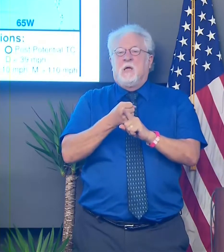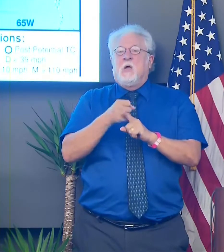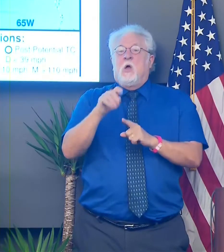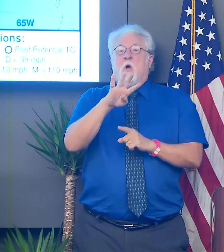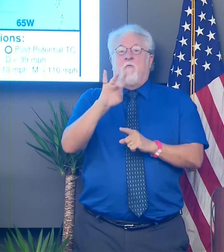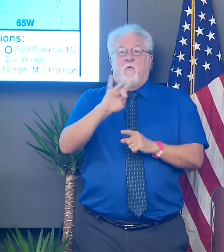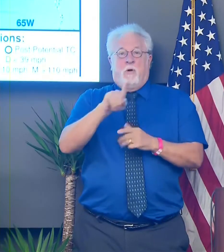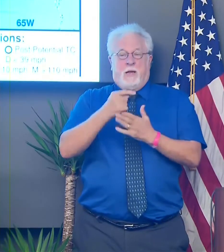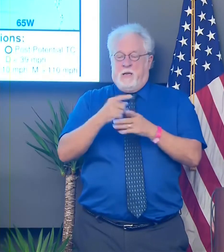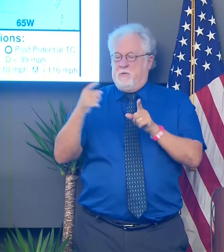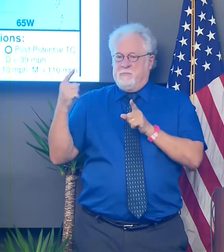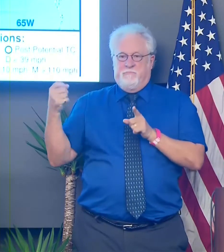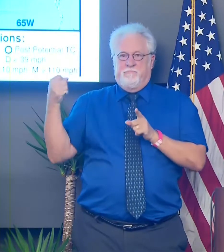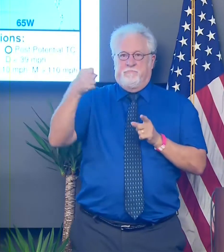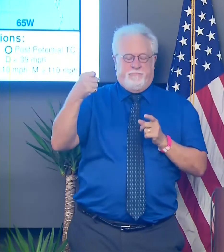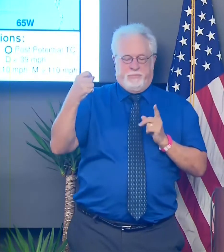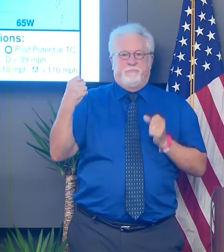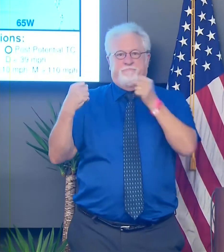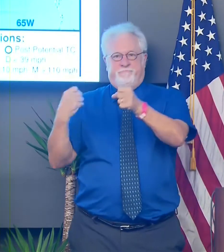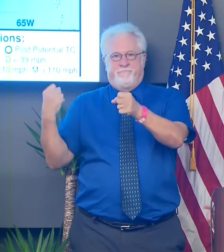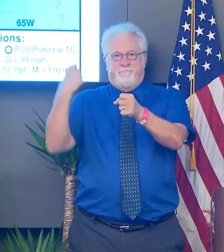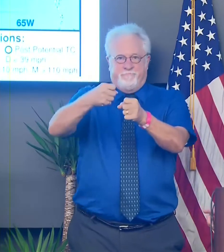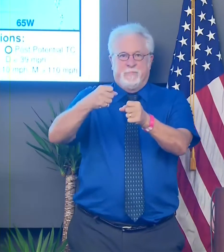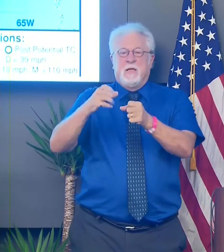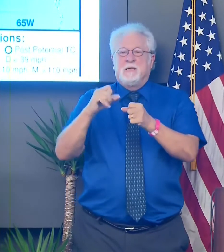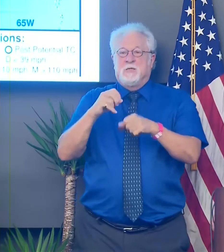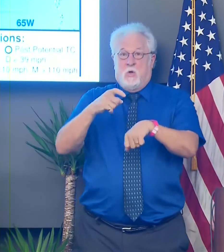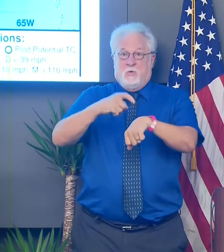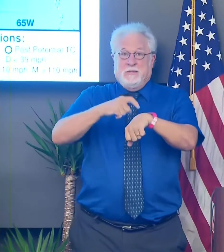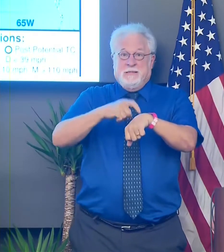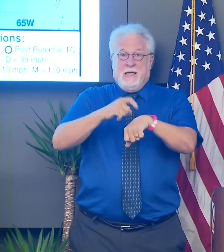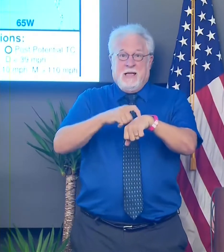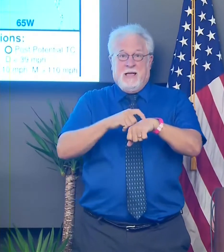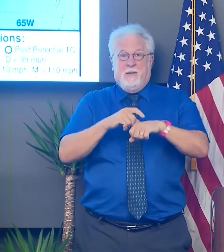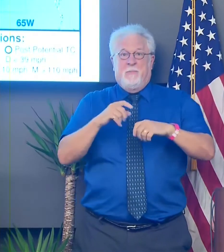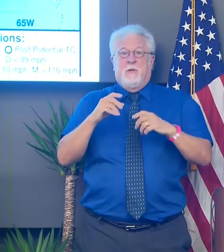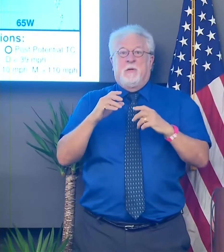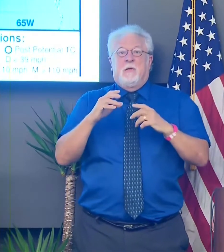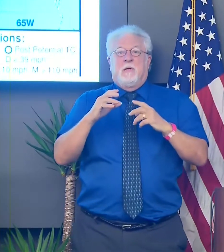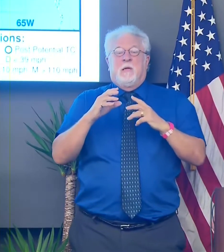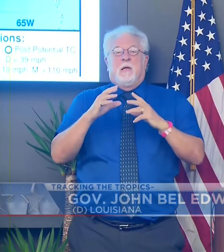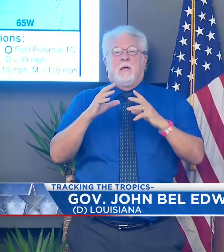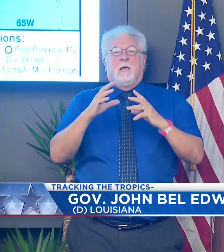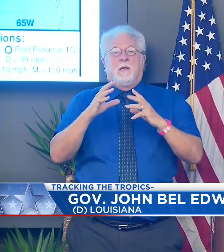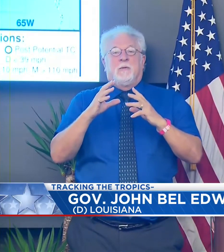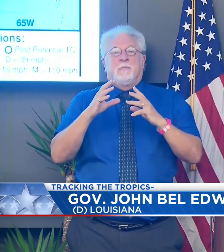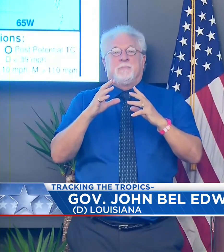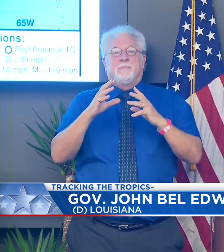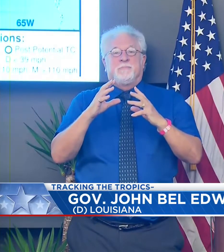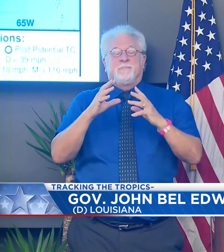ARE UNFORTUNATELY HEADED TOWARDS LOUISIANA. WE DO EXPECT IMPACT HERE. AND WITHIN 48 HOURS OF ONE ANOTHER.